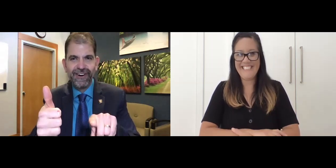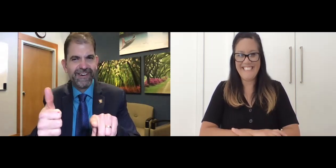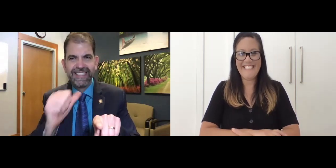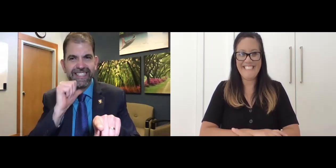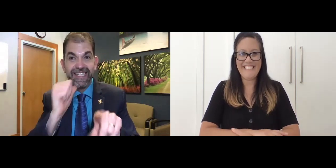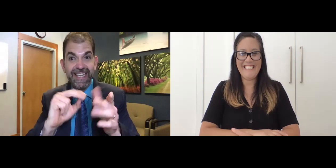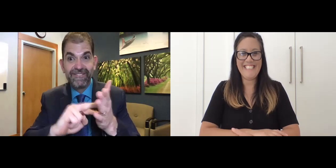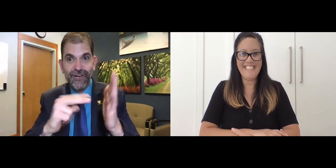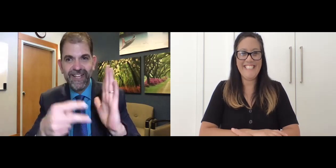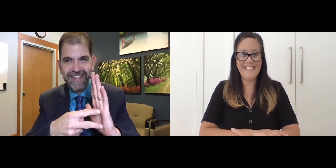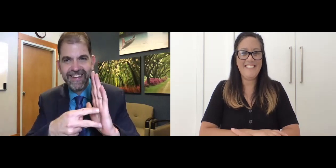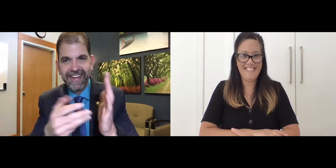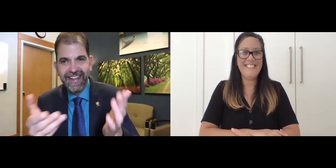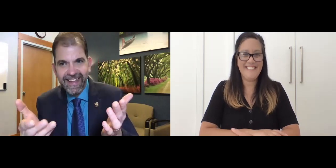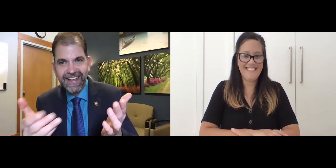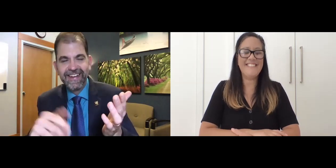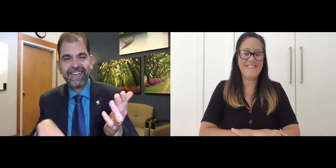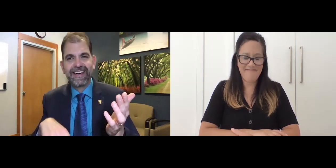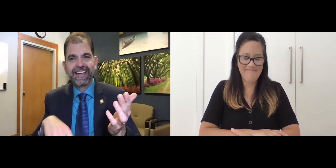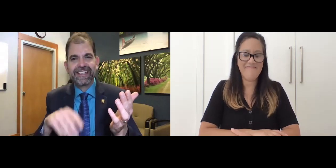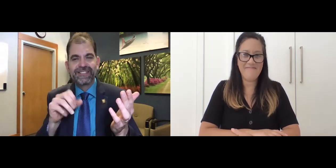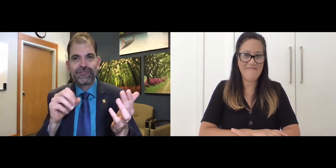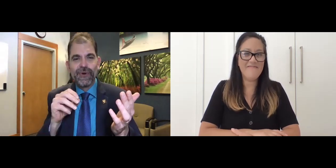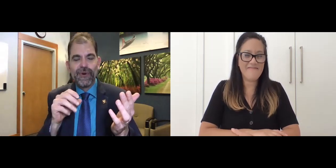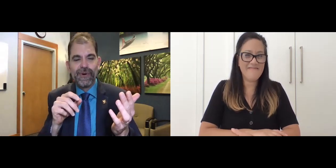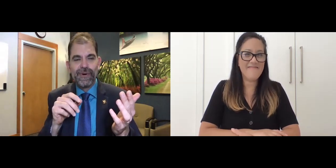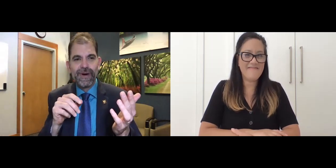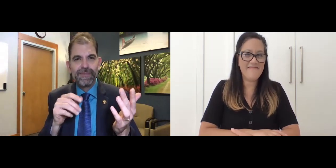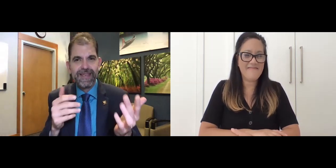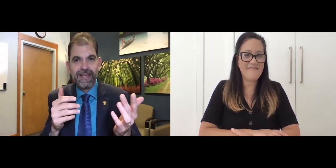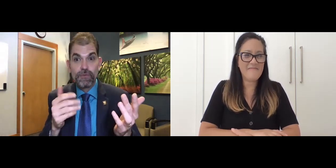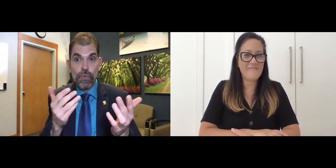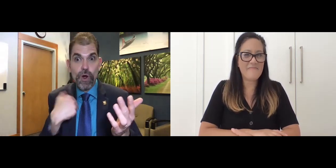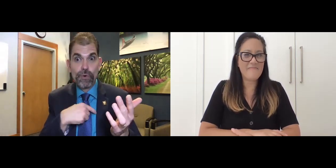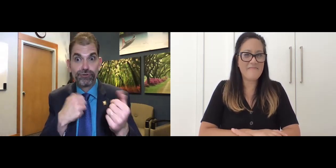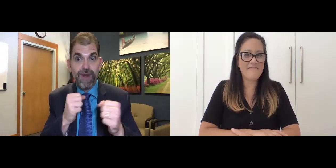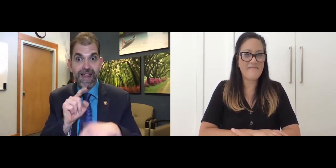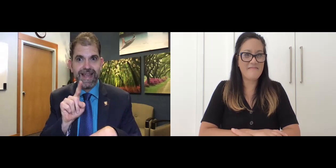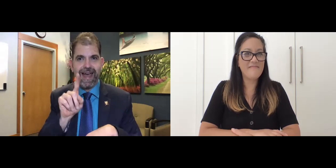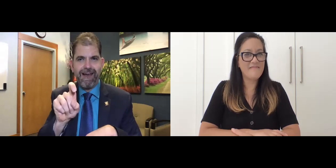which is essentially giving away the answer which is not my intention.